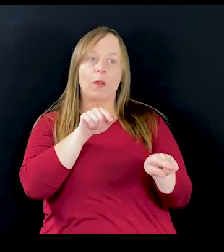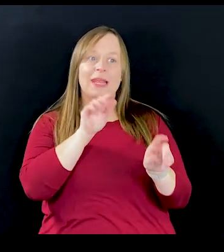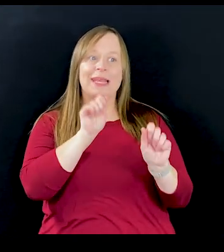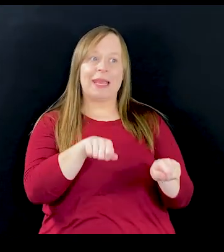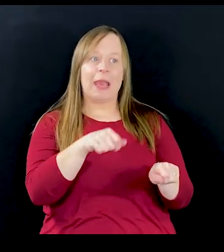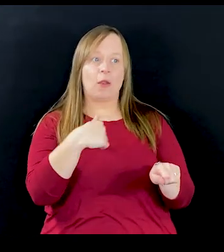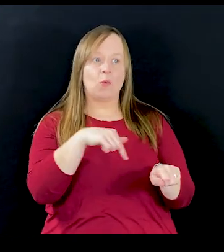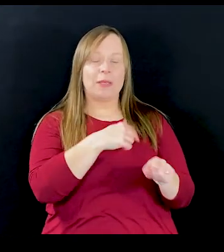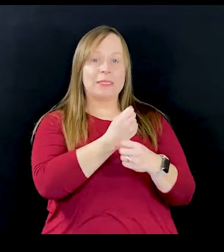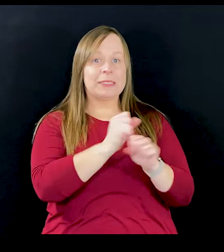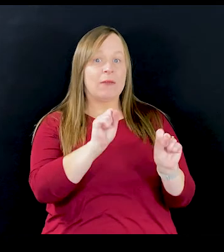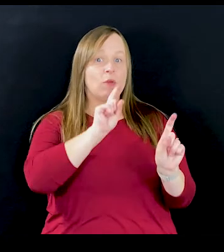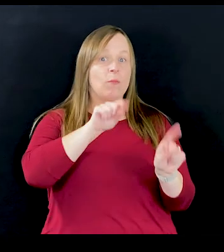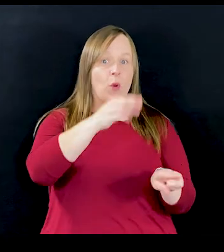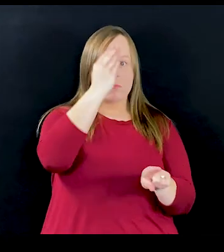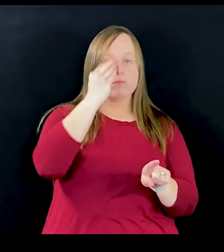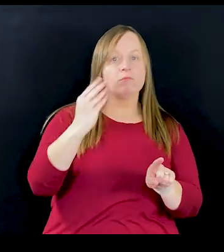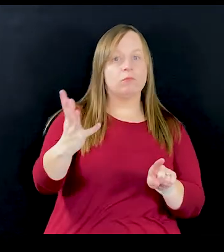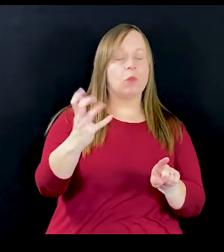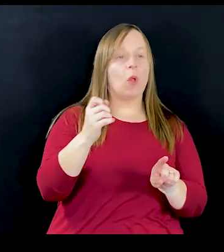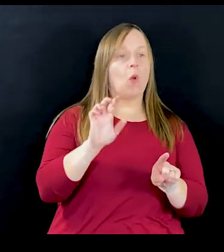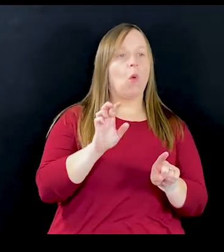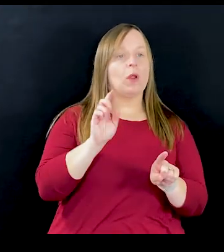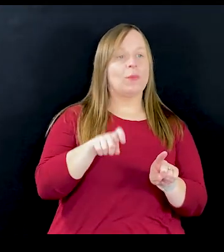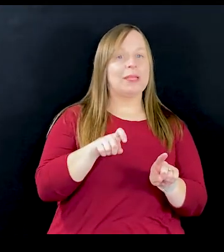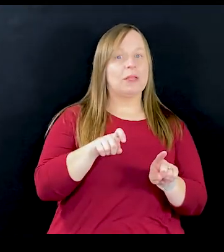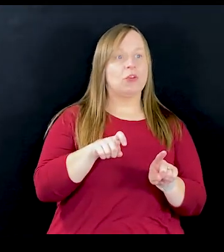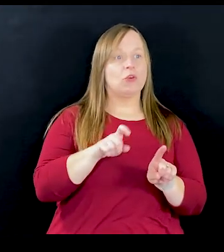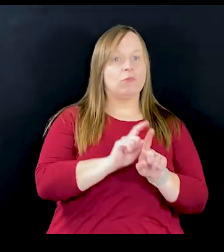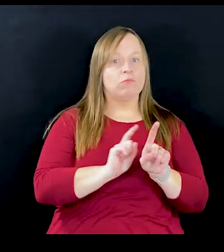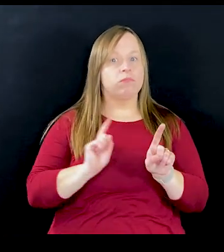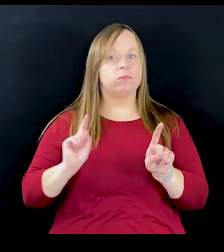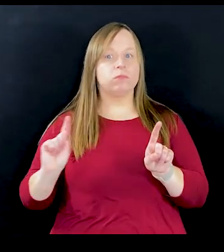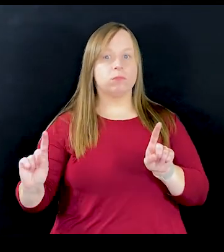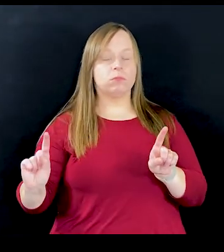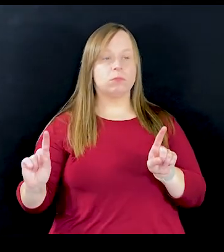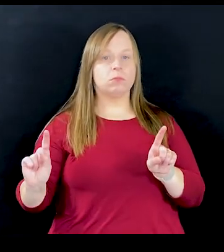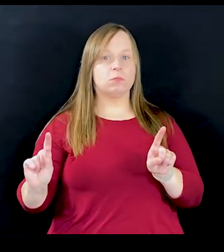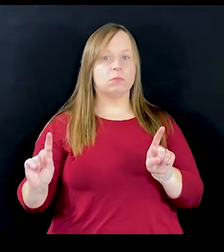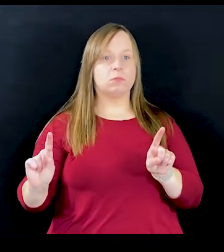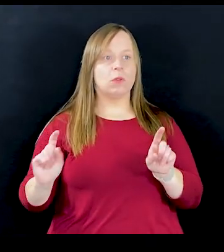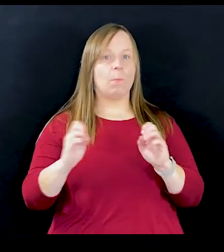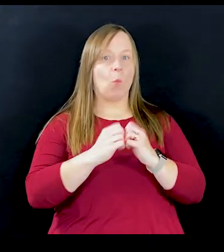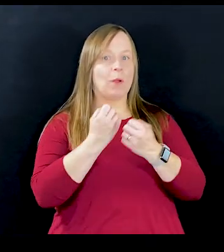can we safely report right there or do we need to step up to somewhere else that is more safe,